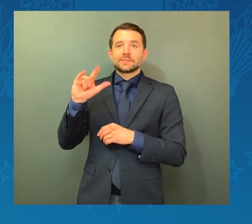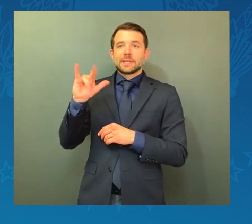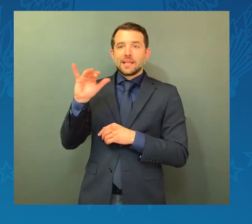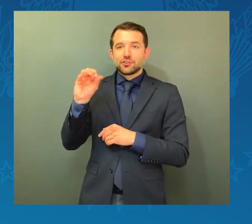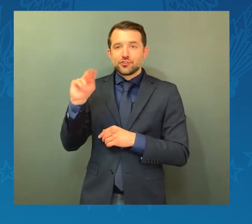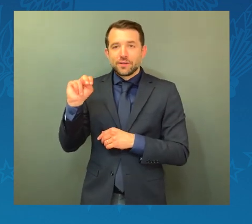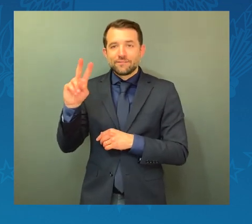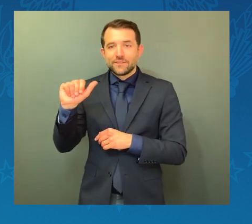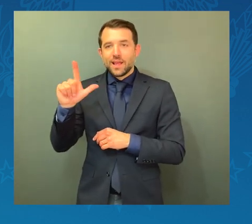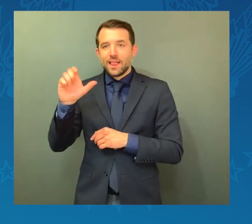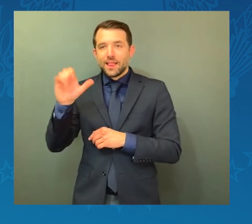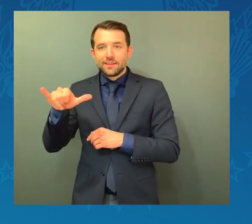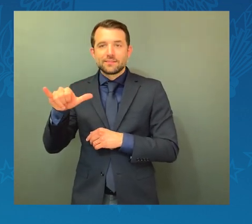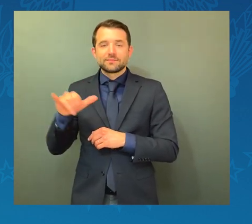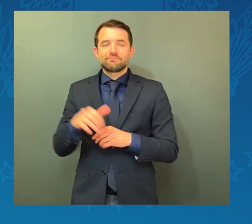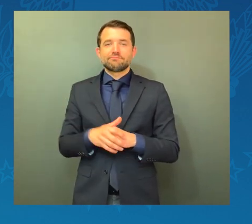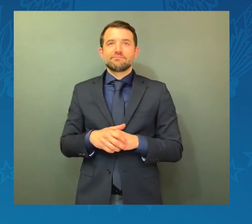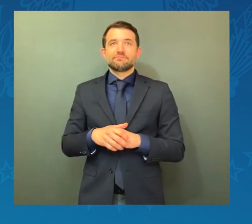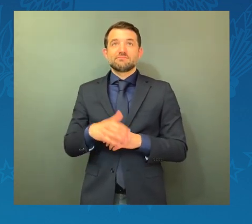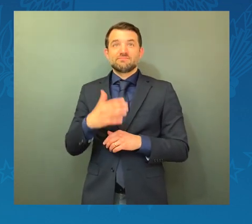I think they should be talking about places like Greenville.